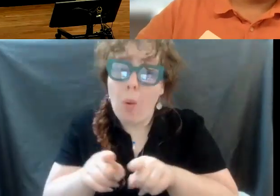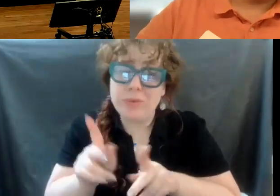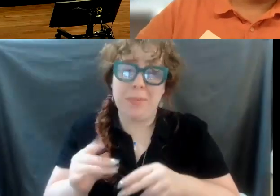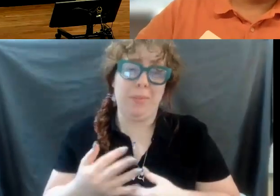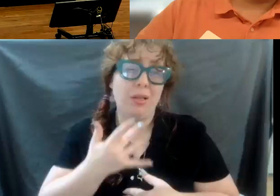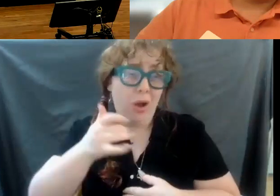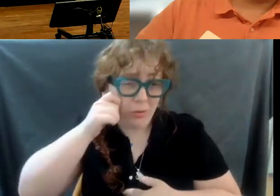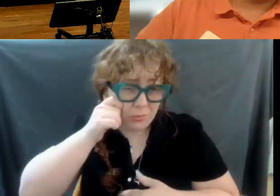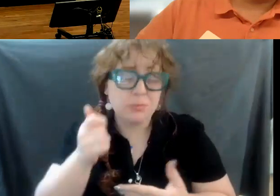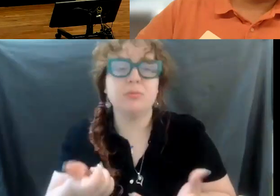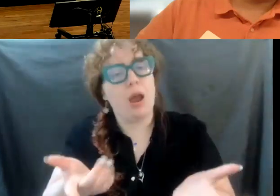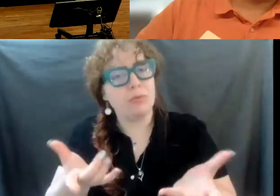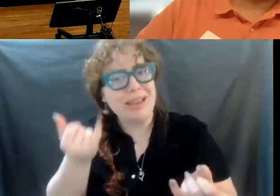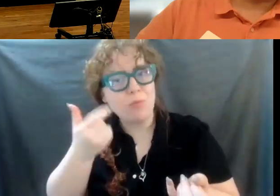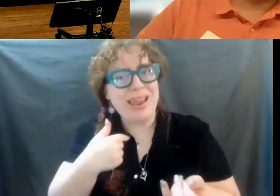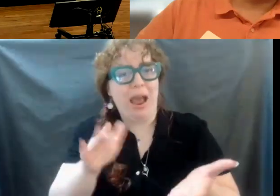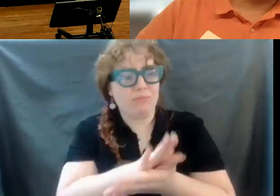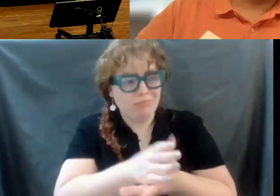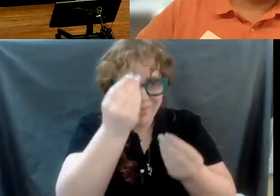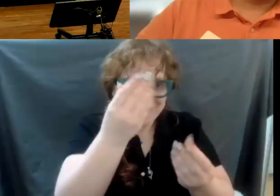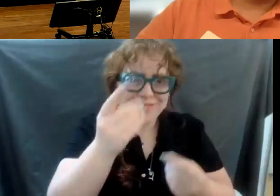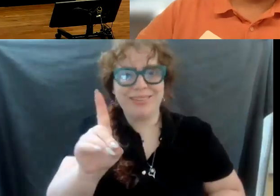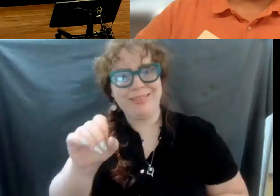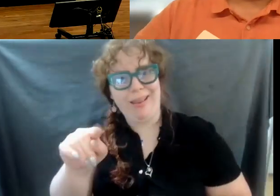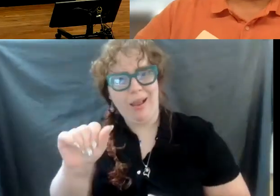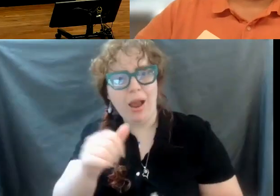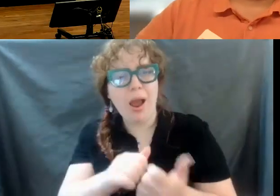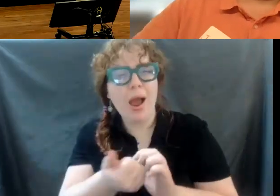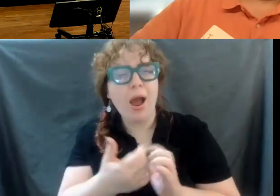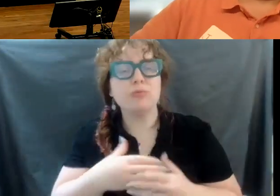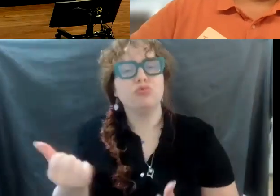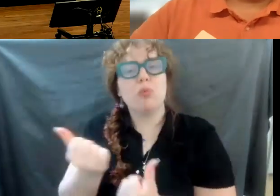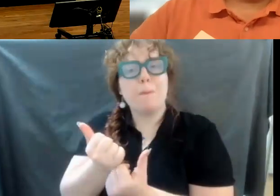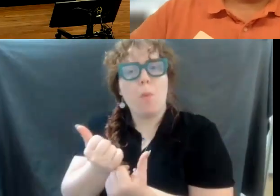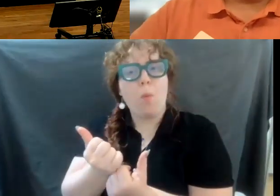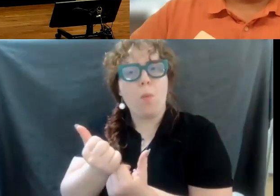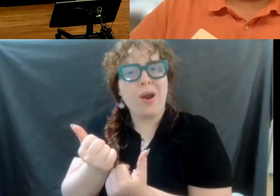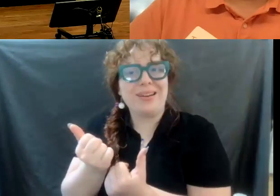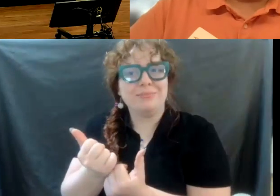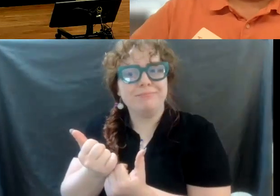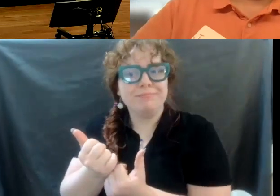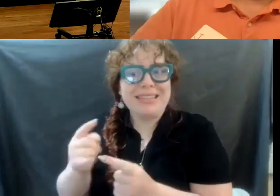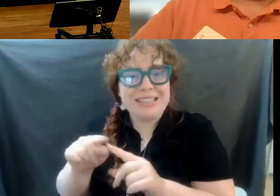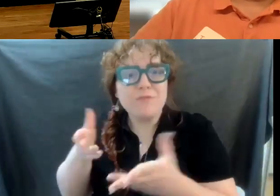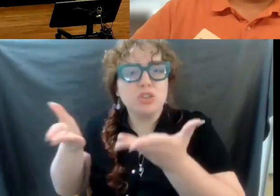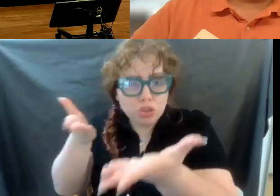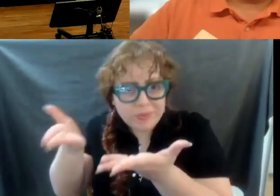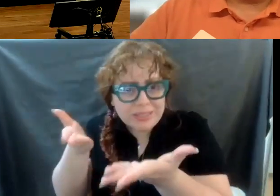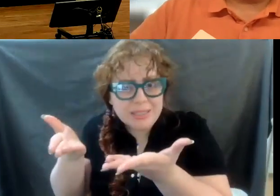as a way to help inform the supports and services that people who come in contact with the legal system